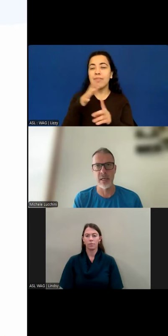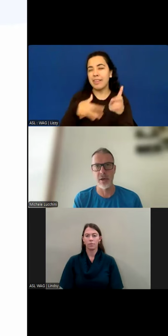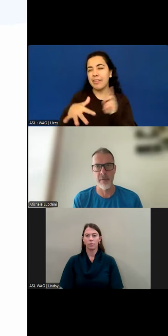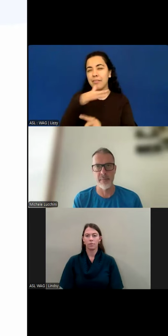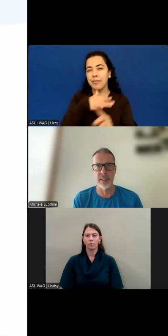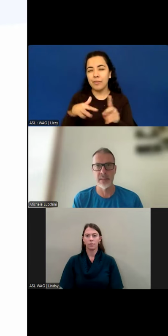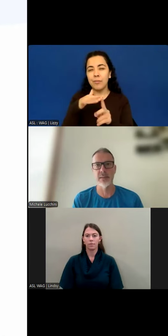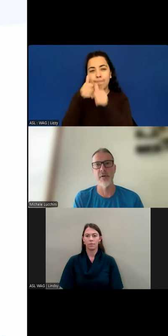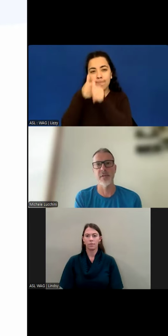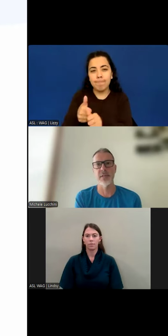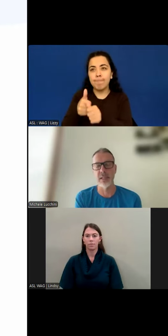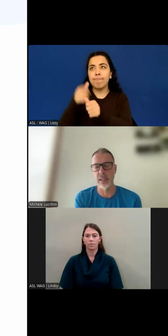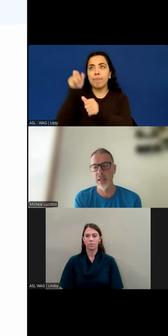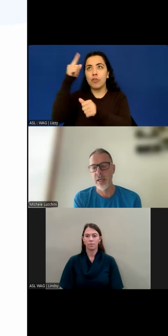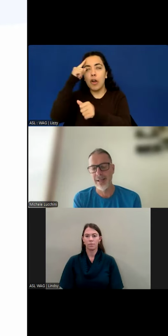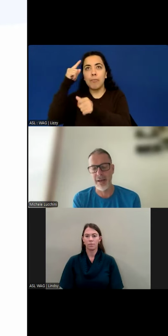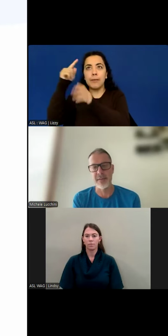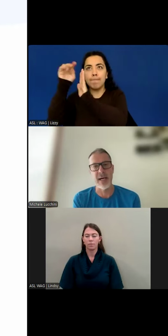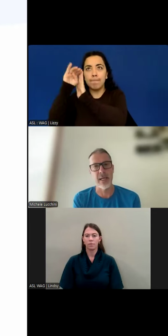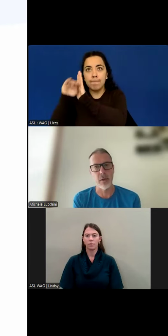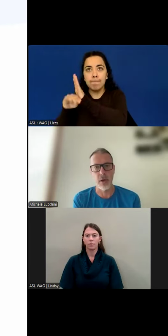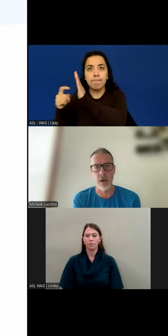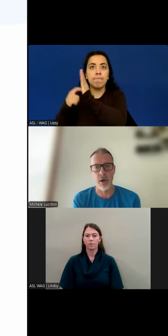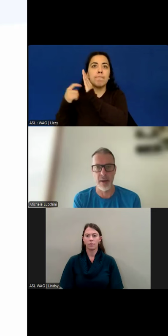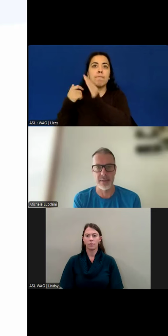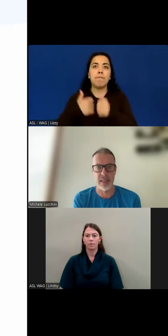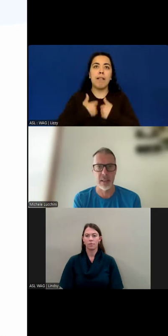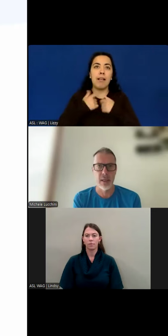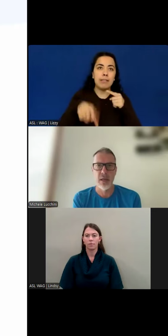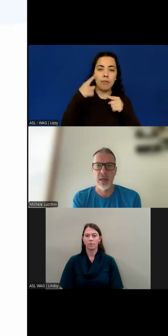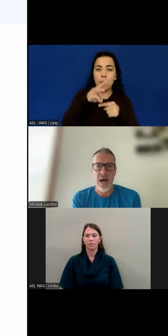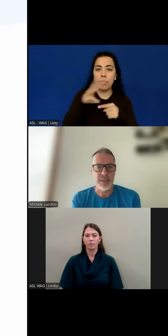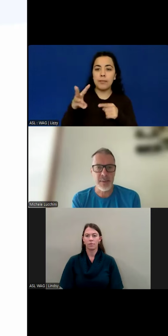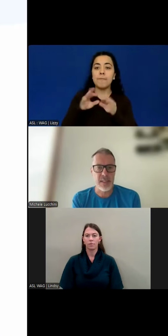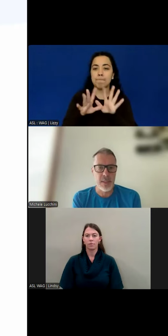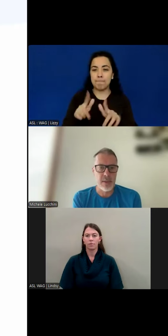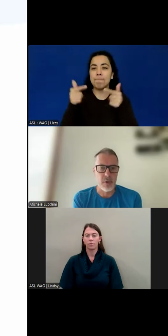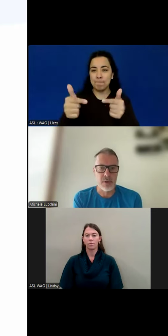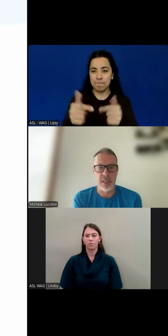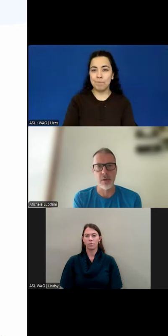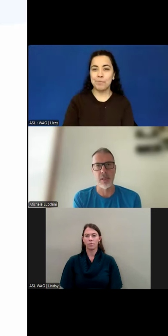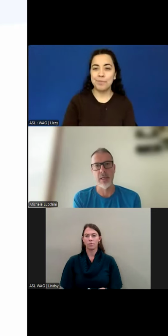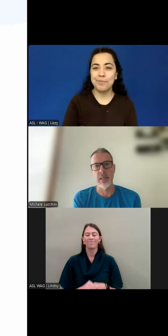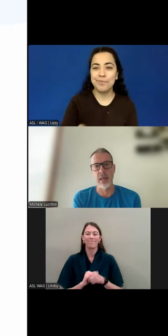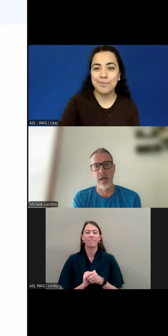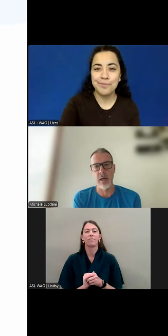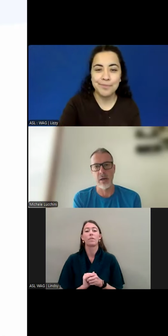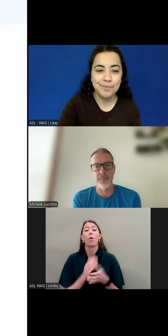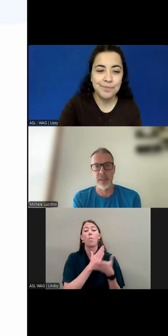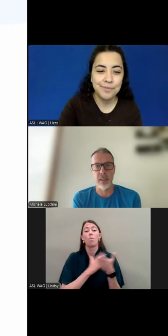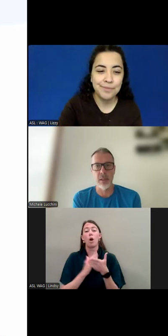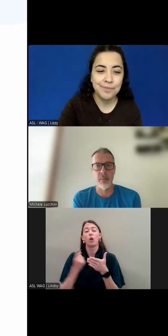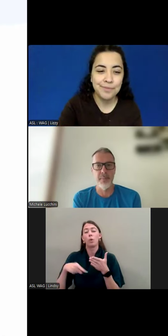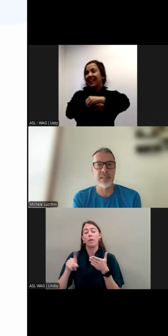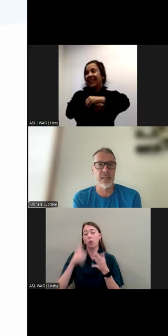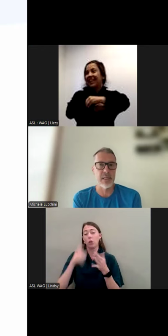and governors the lifecycle of a website. Aspects that we need to consider are the business